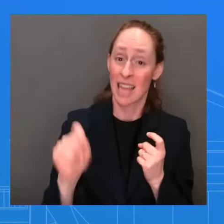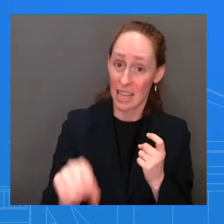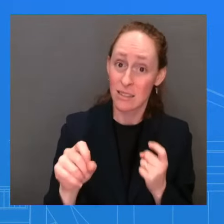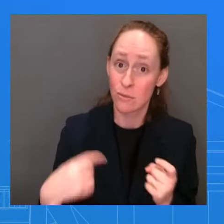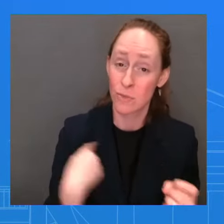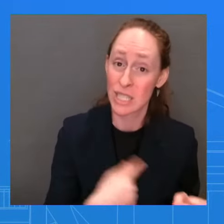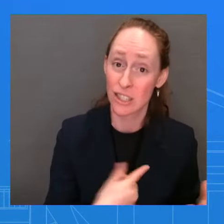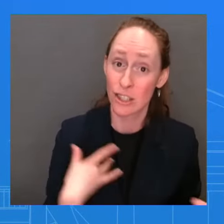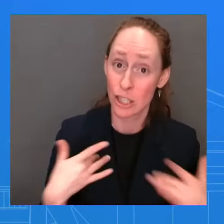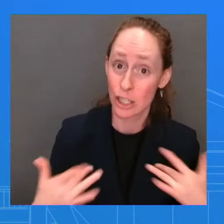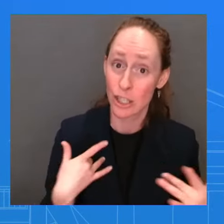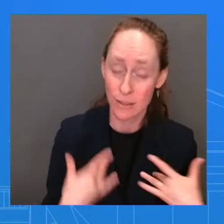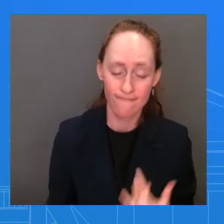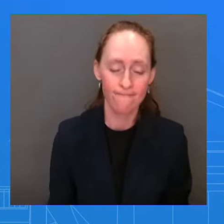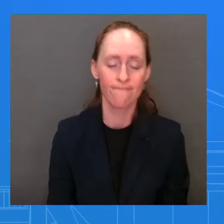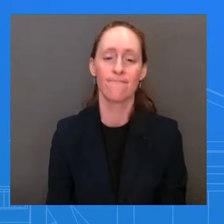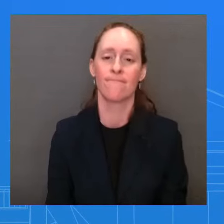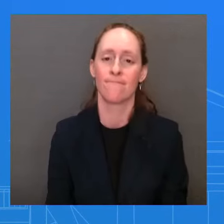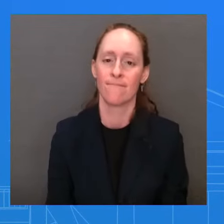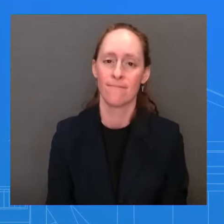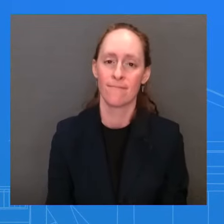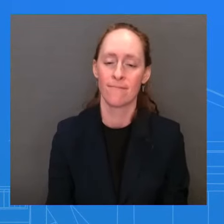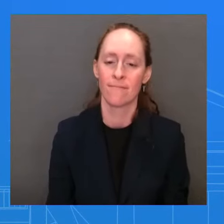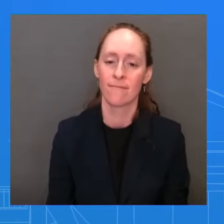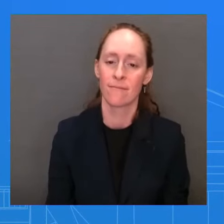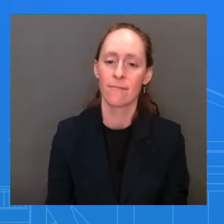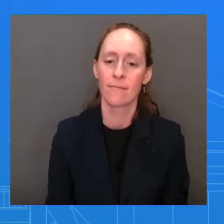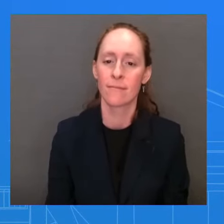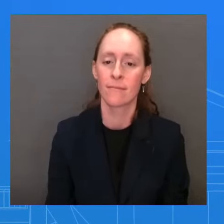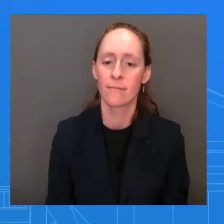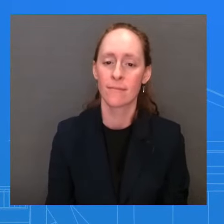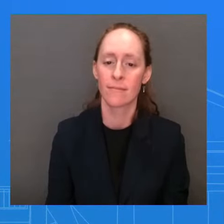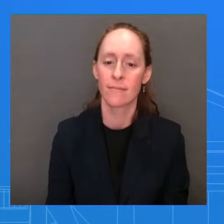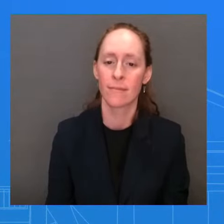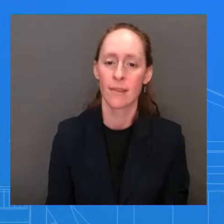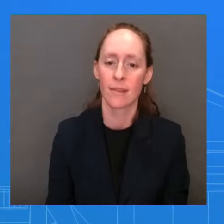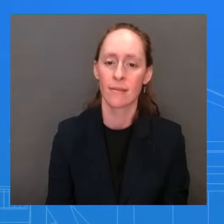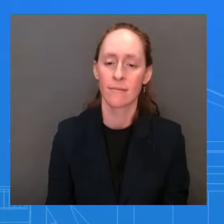First, on South Korea: Is President Biden going to ask President Yoon